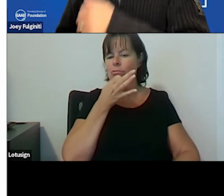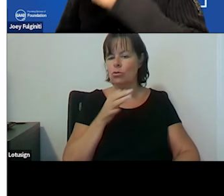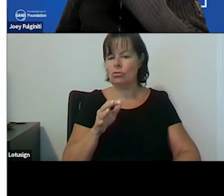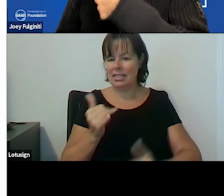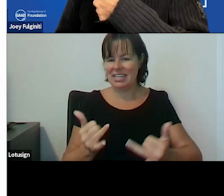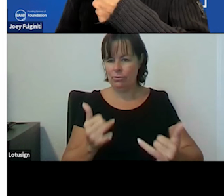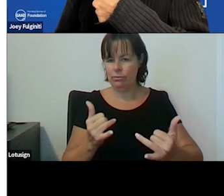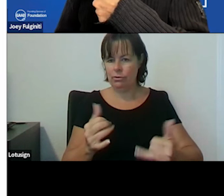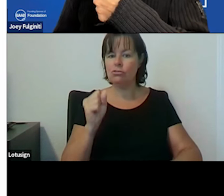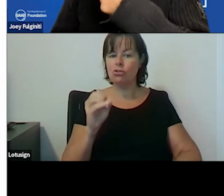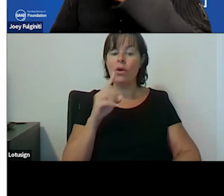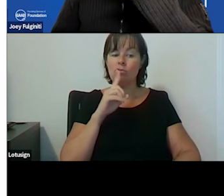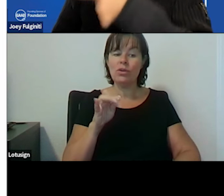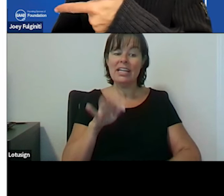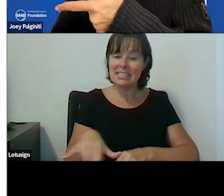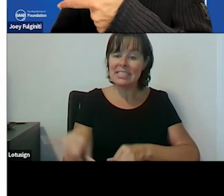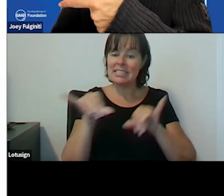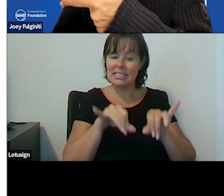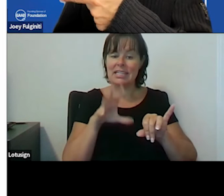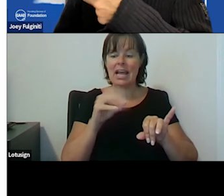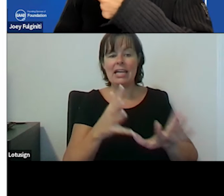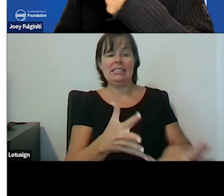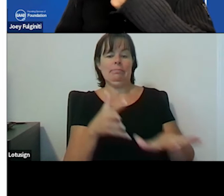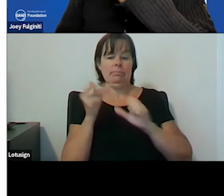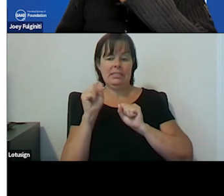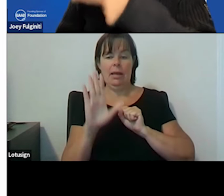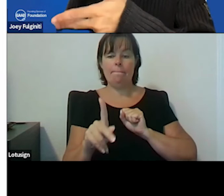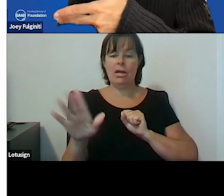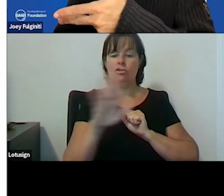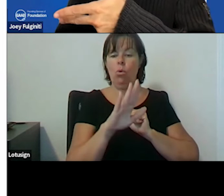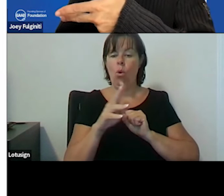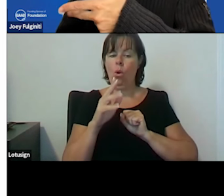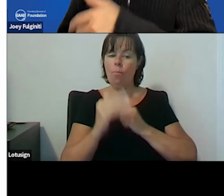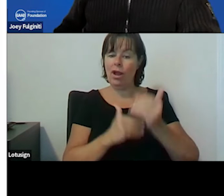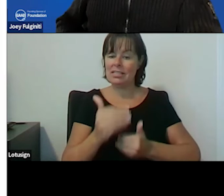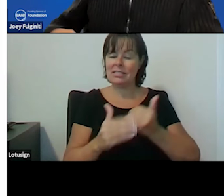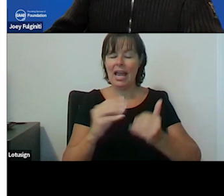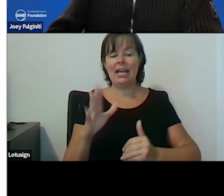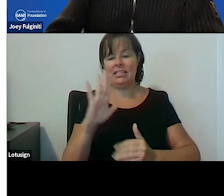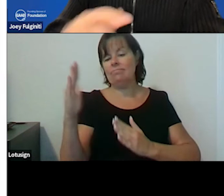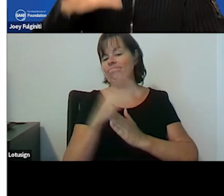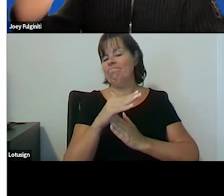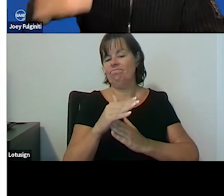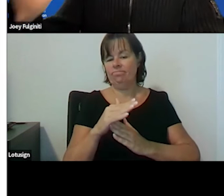it's super consistent it speeds up your process and it's ultra scalable so build your ux